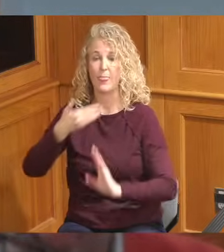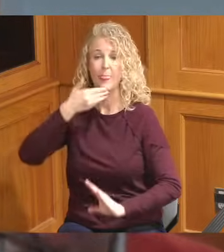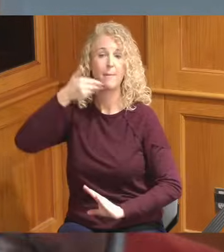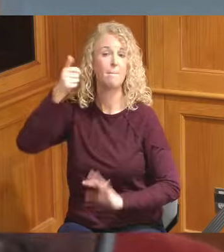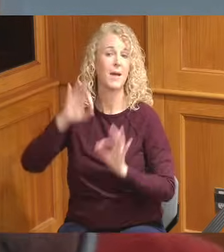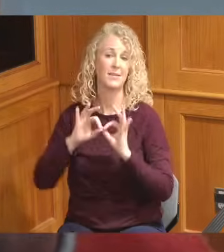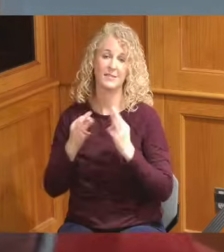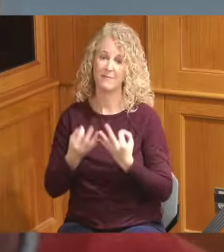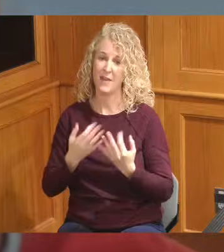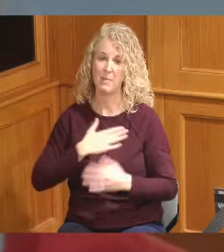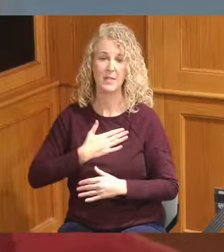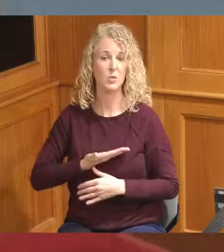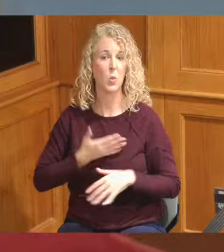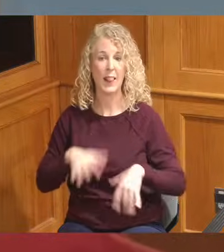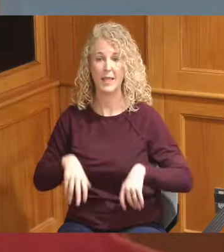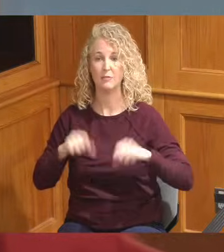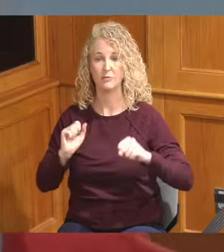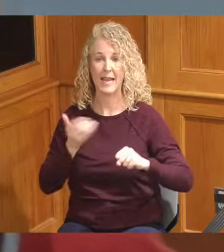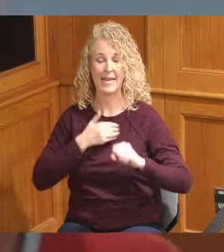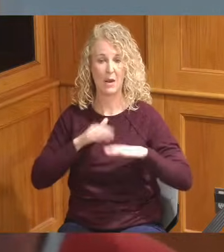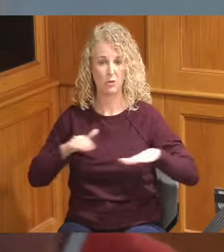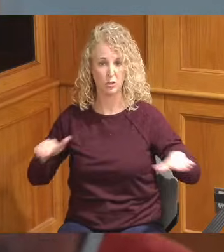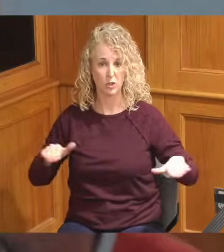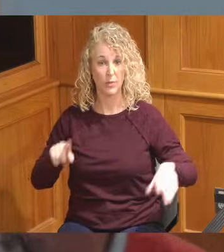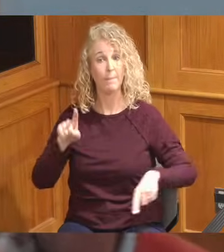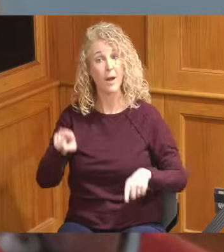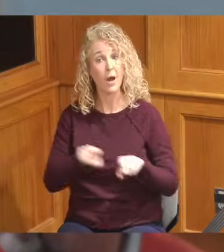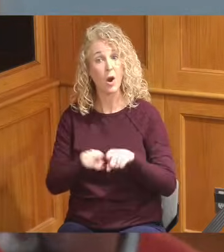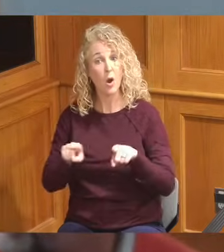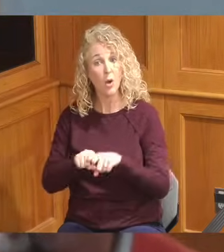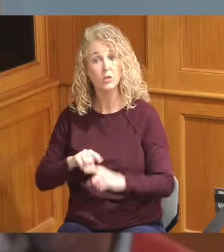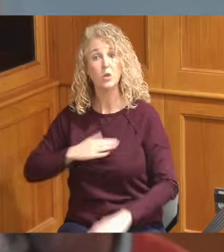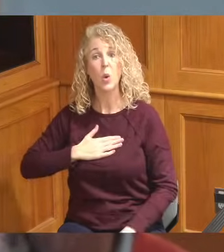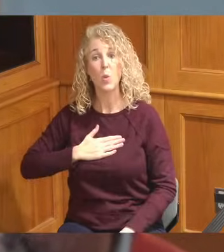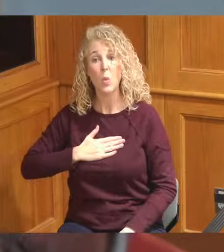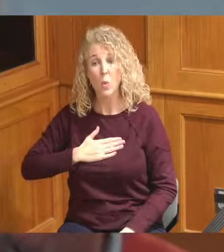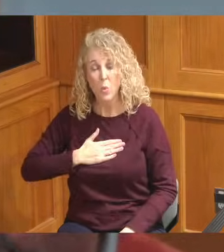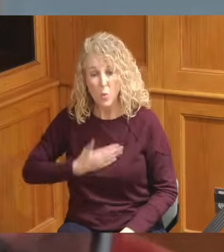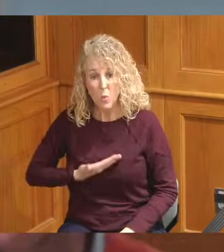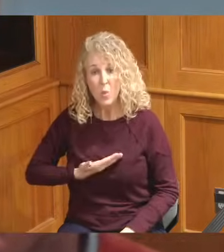that are willing to take our children but also are willing to go through the additional training